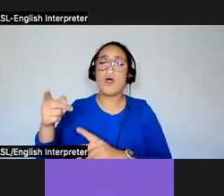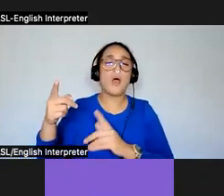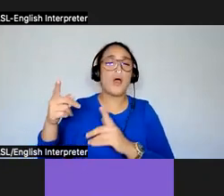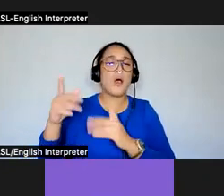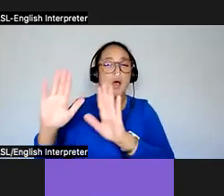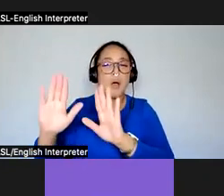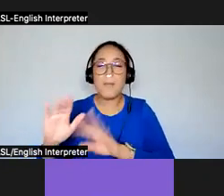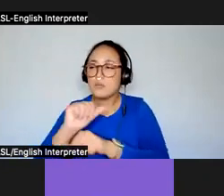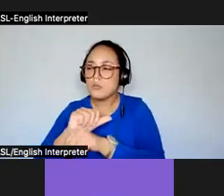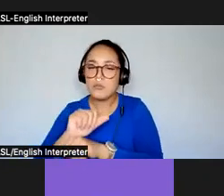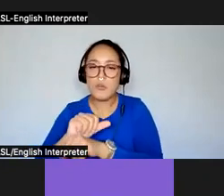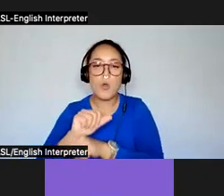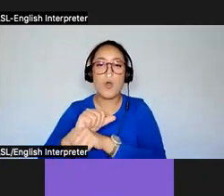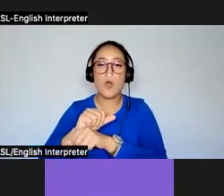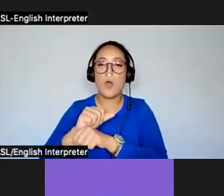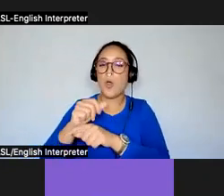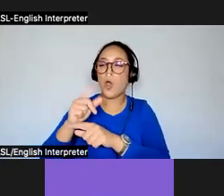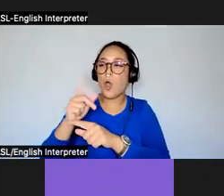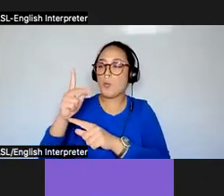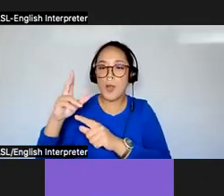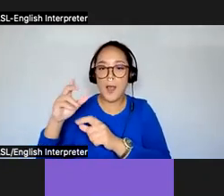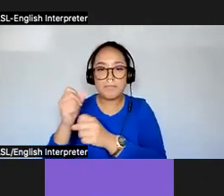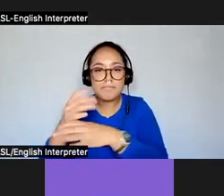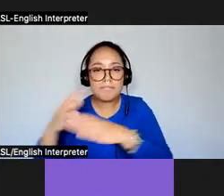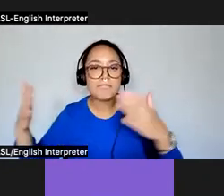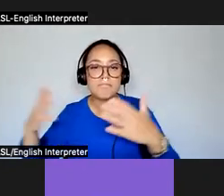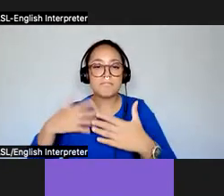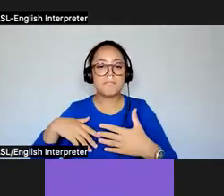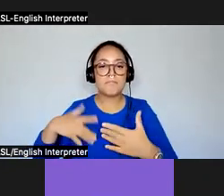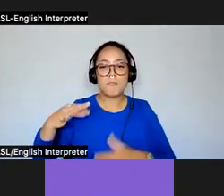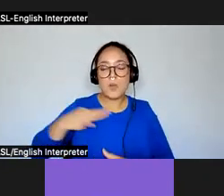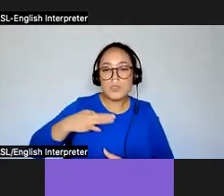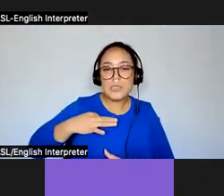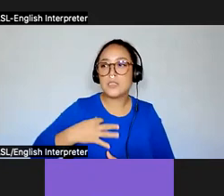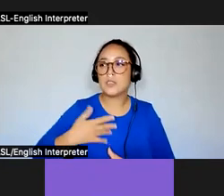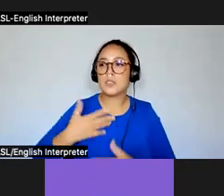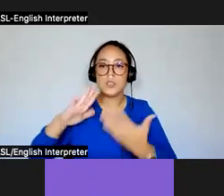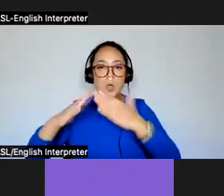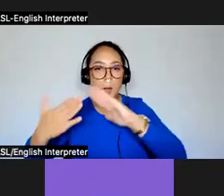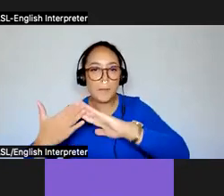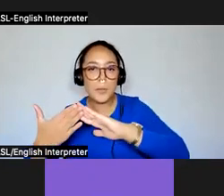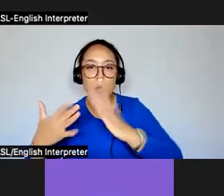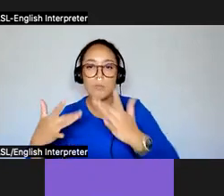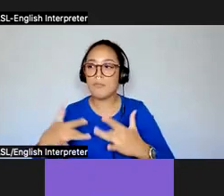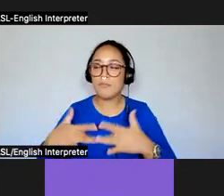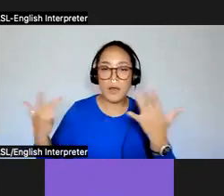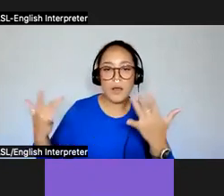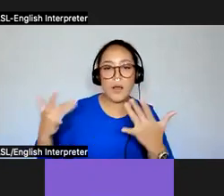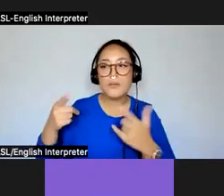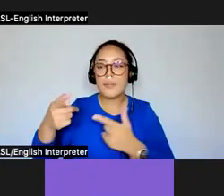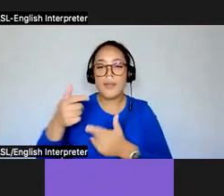and community groups and a number of the parks that will be selected to be animated through this program.